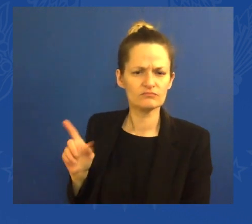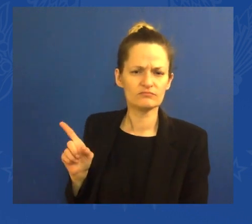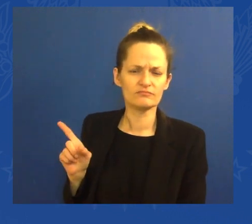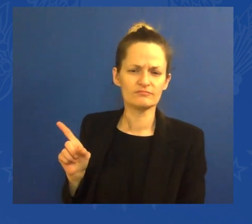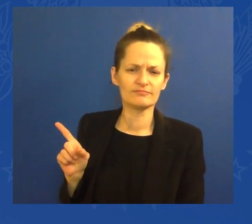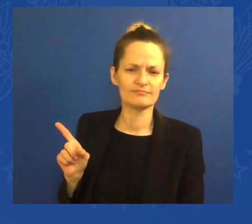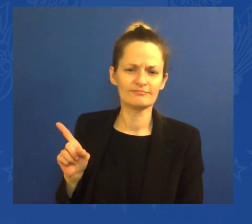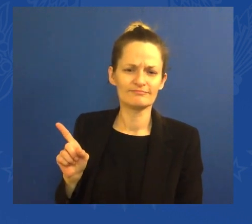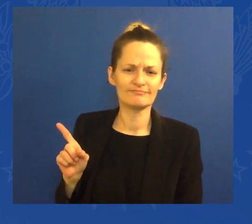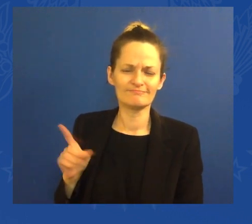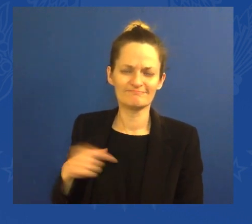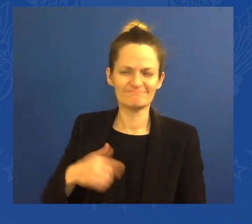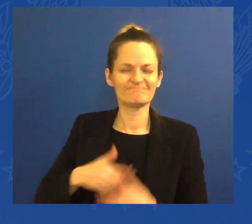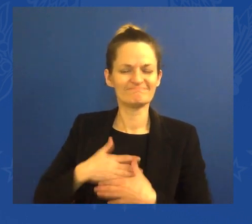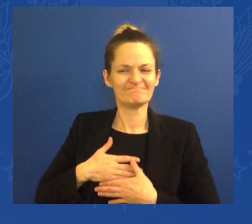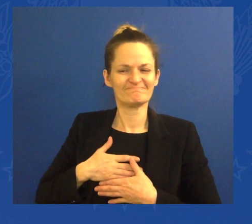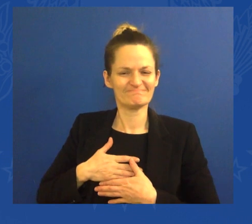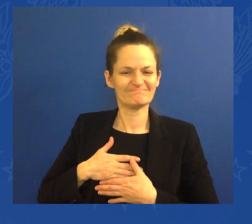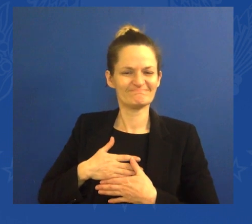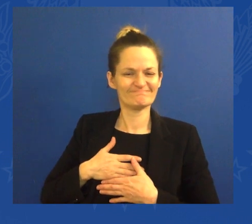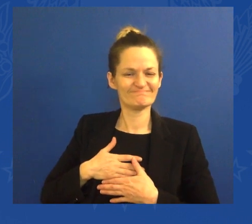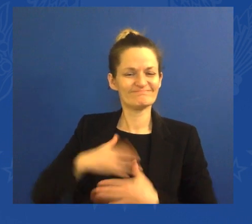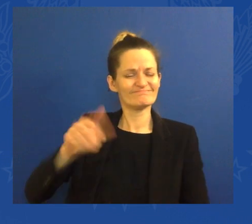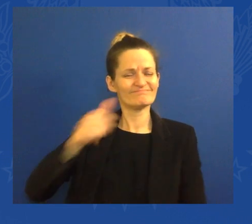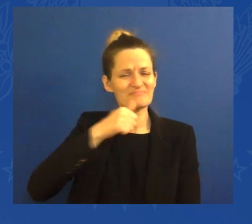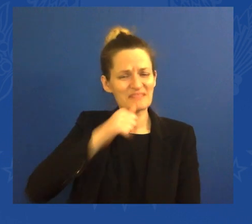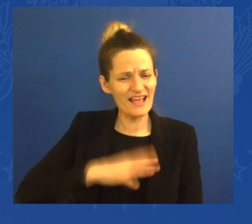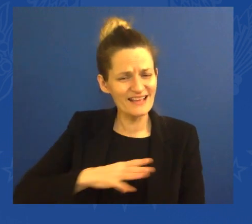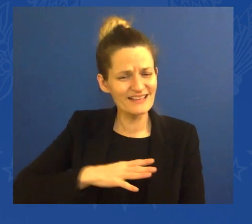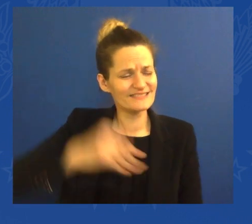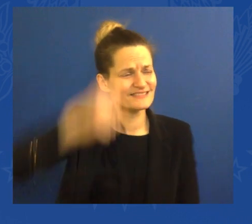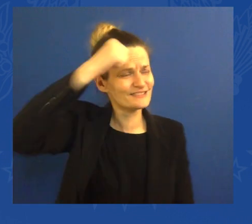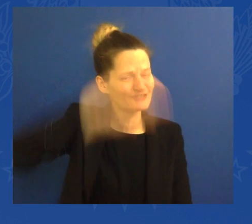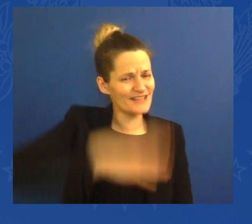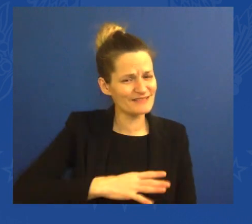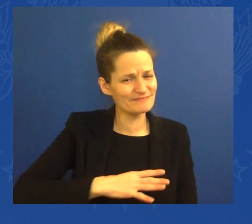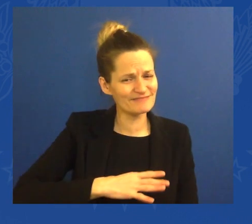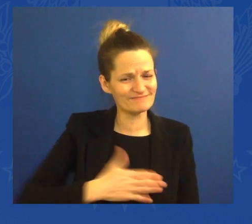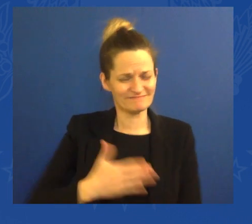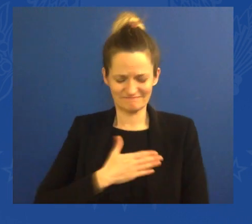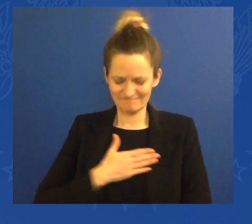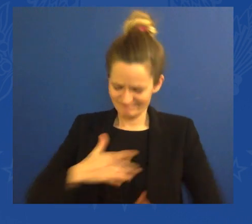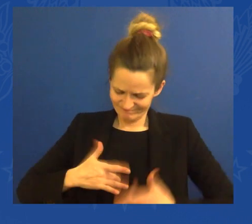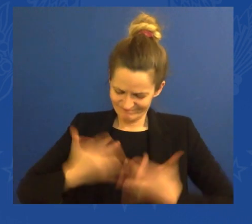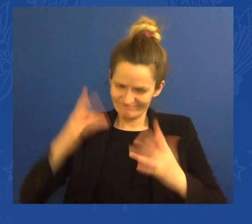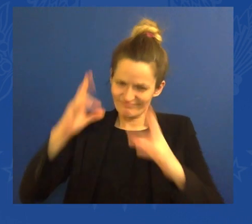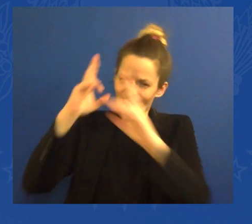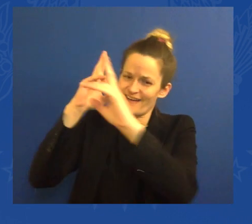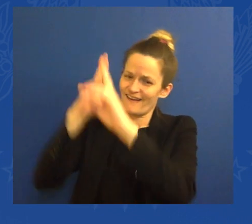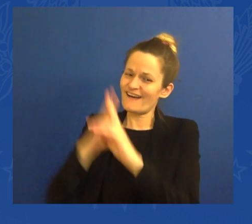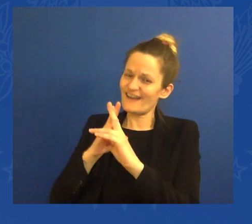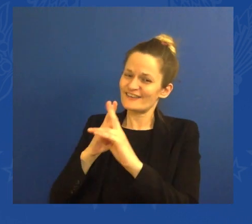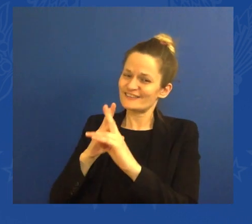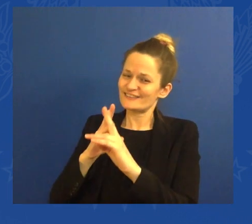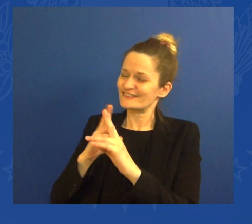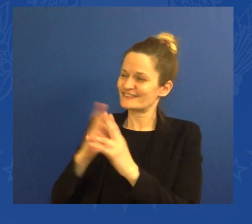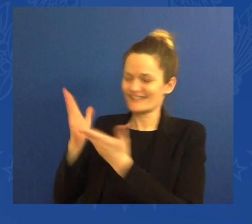Ladies and gentlemen, it is my honor to introduce the President of the United States Joe Biden.